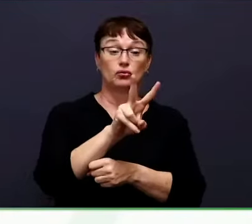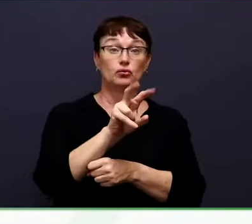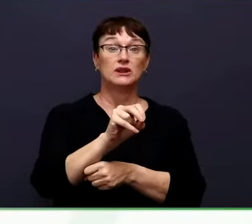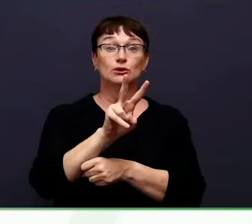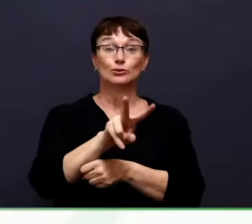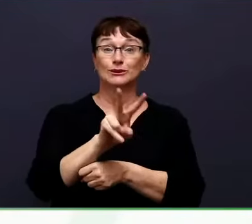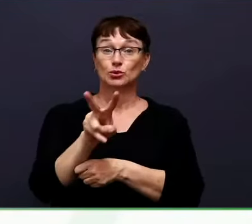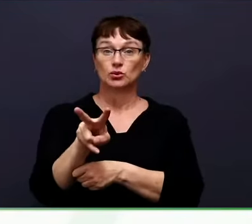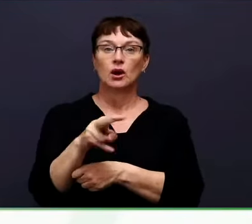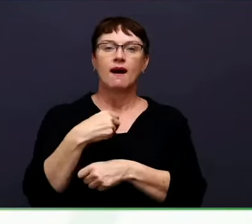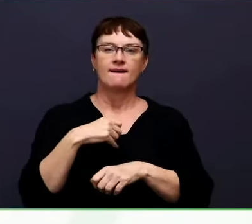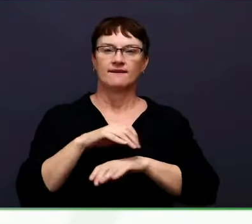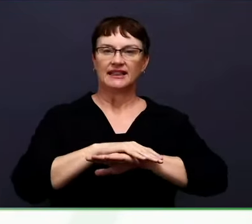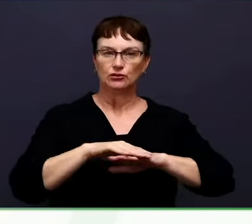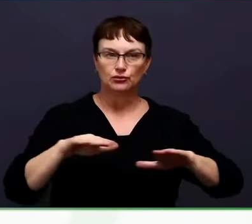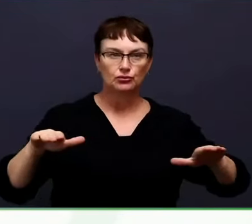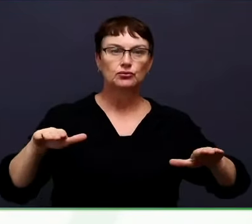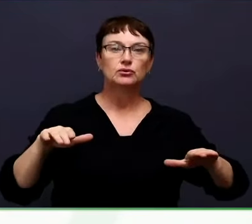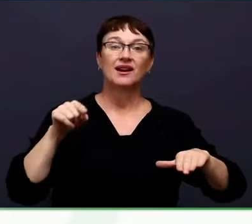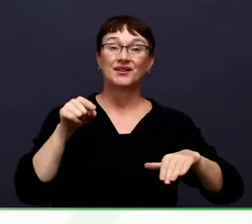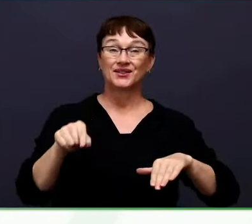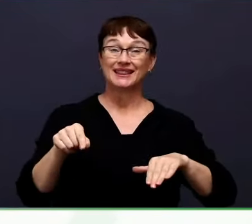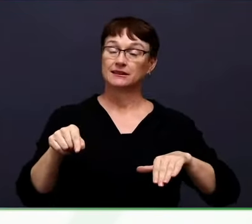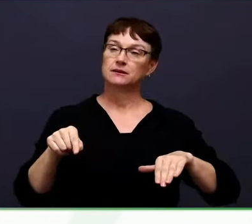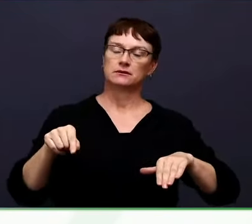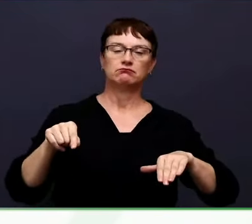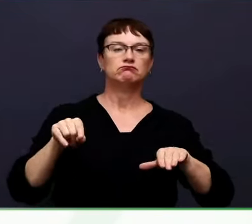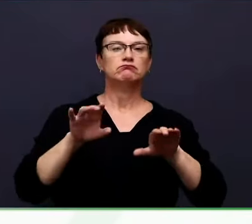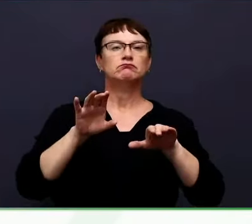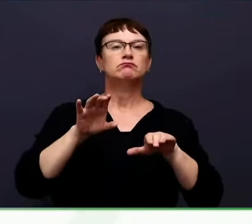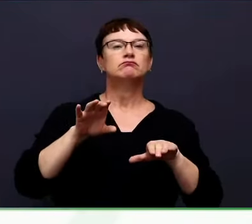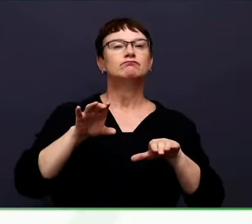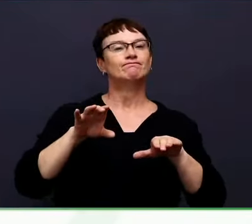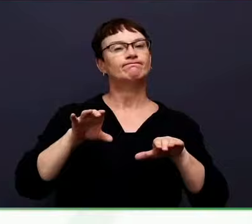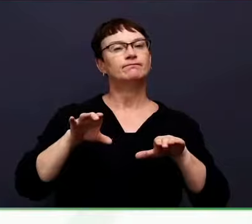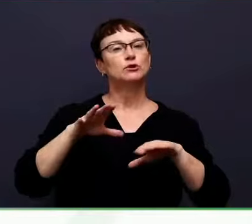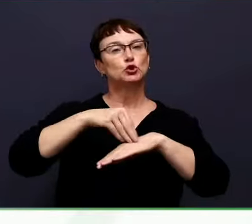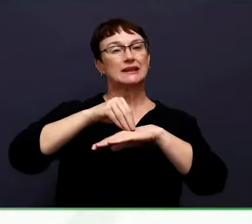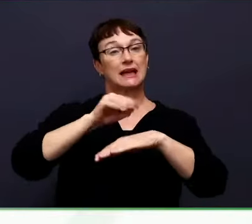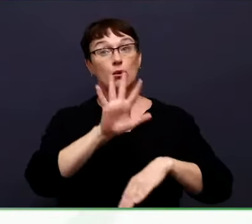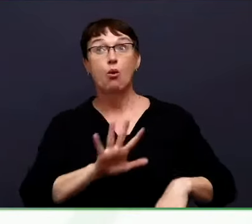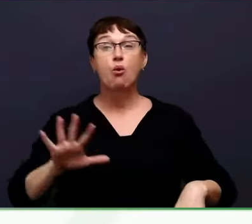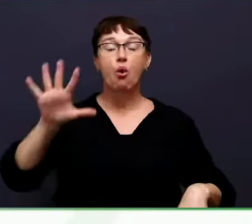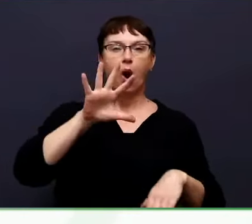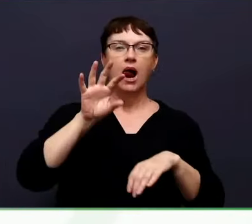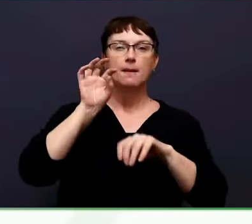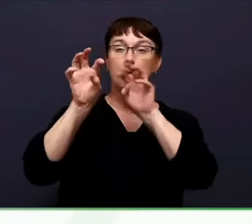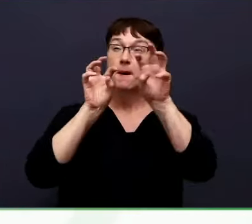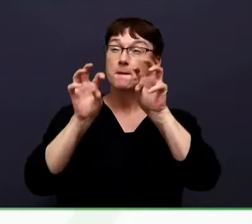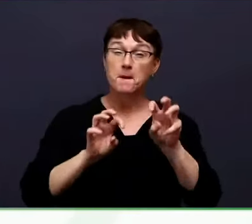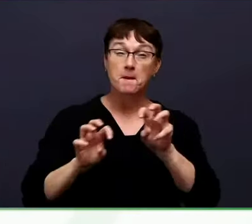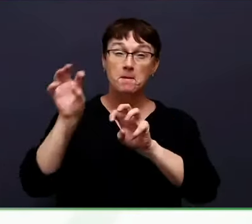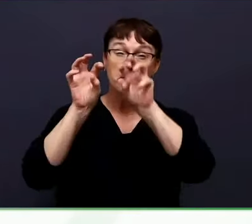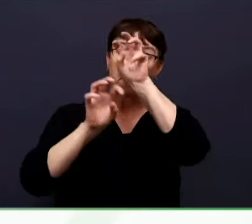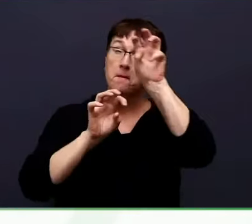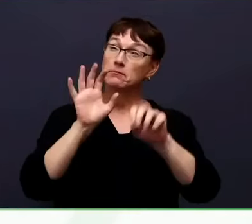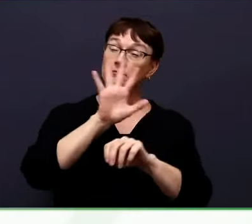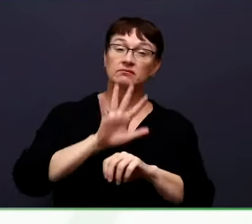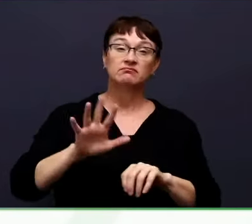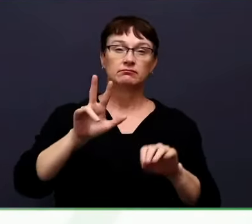And the method works! Previous studies show about participation with ID to be back to